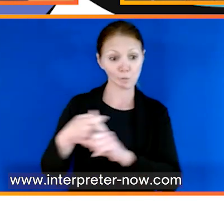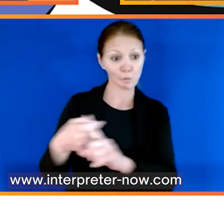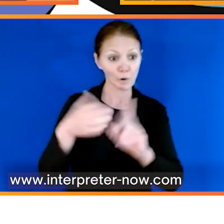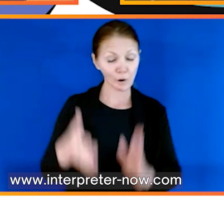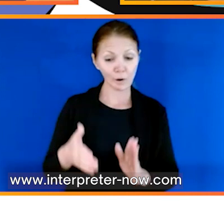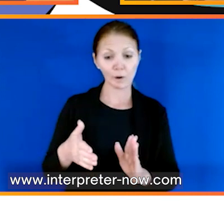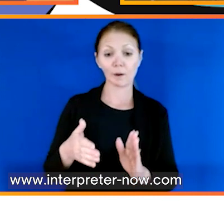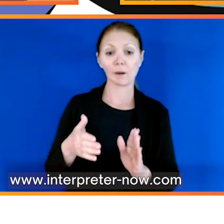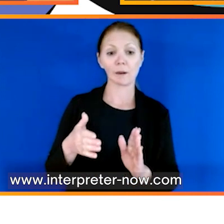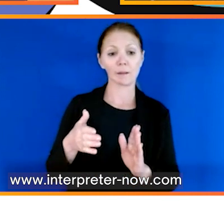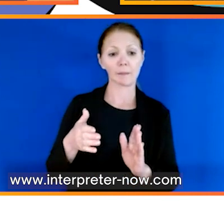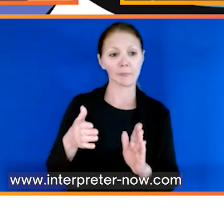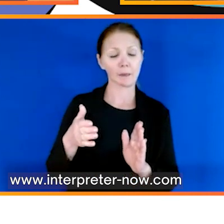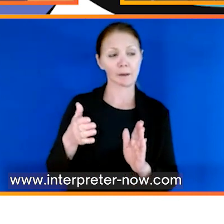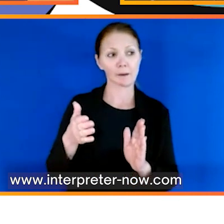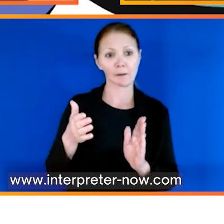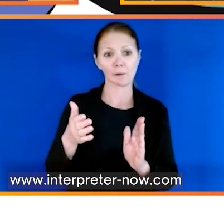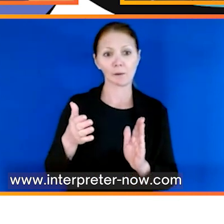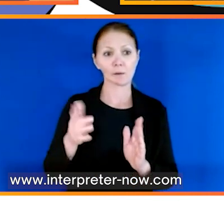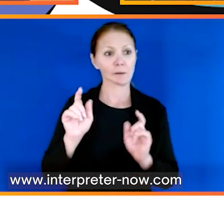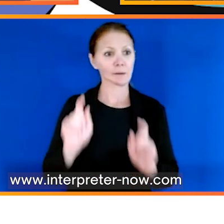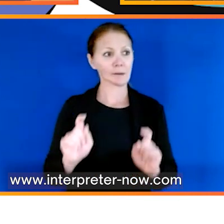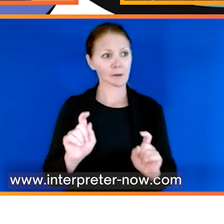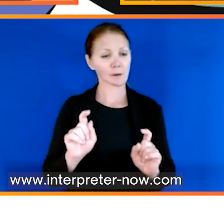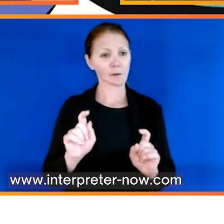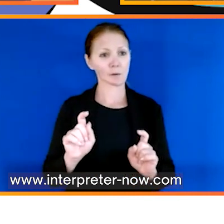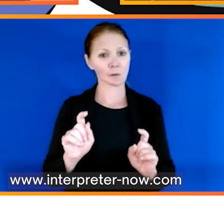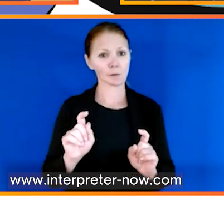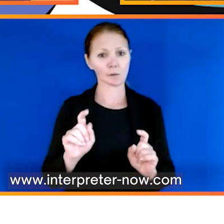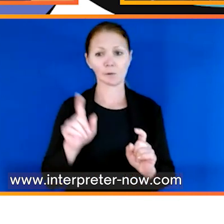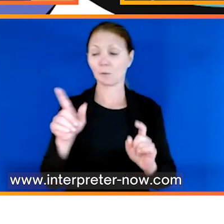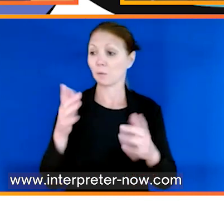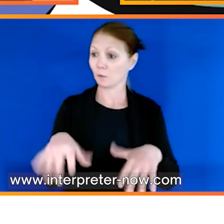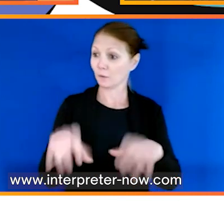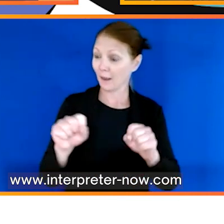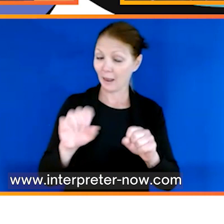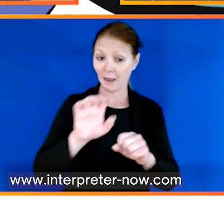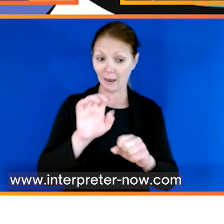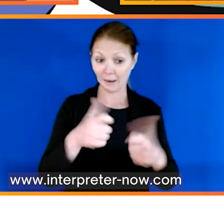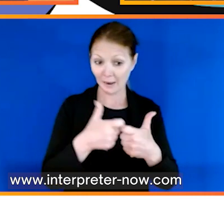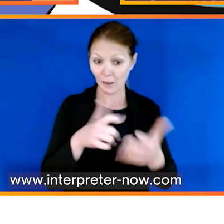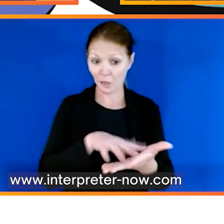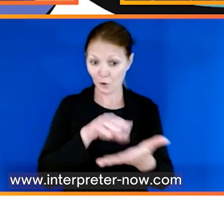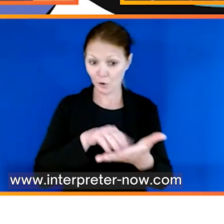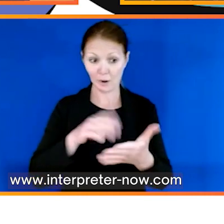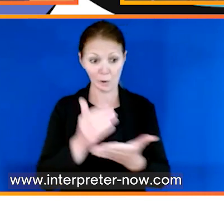manager, go to Empovia. Just hire Empovia, that's what you should do. A shameless plug. Not a shameless plug. Yeah.